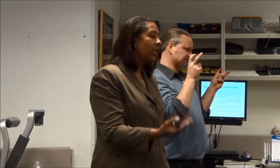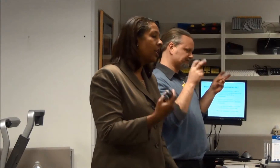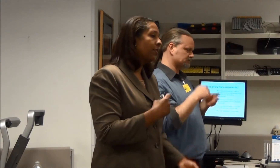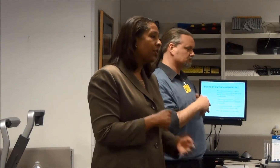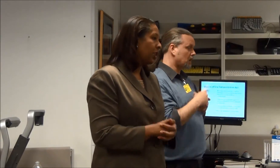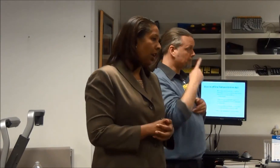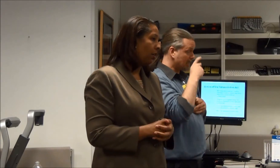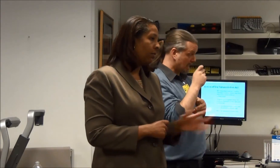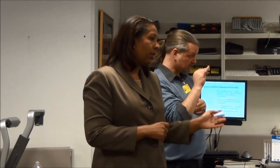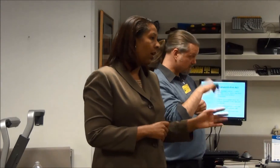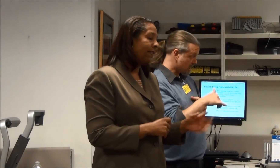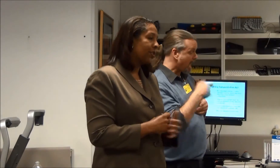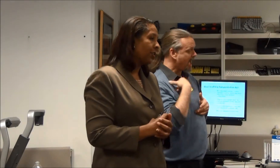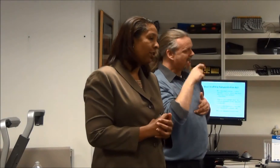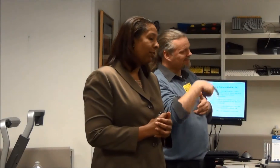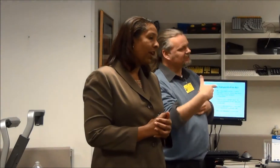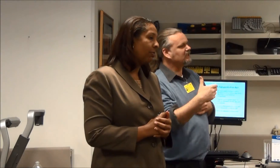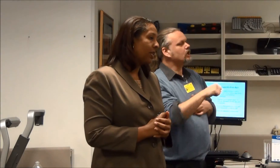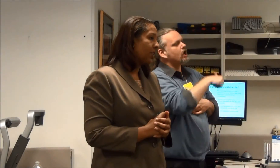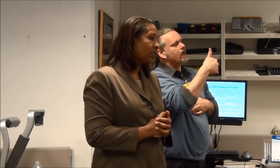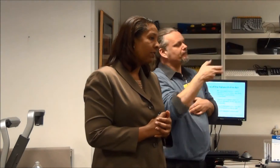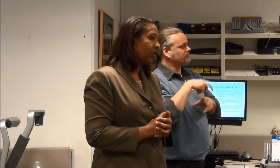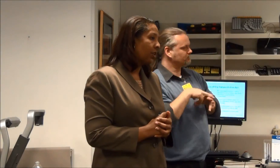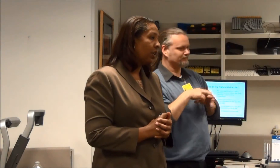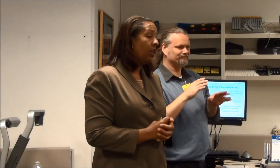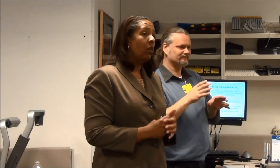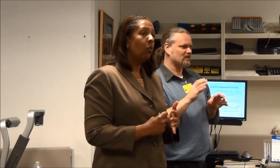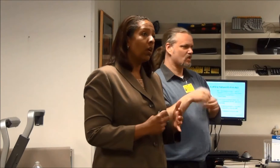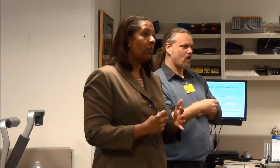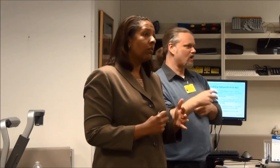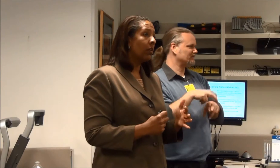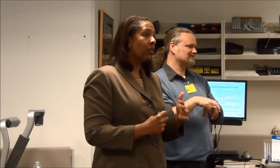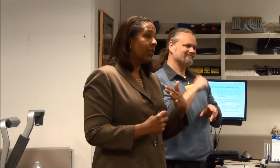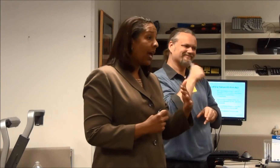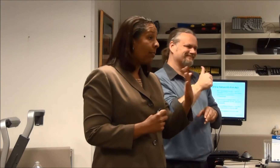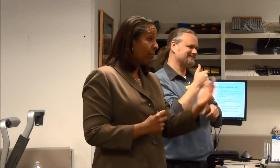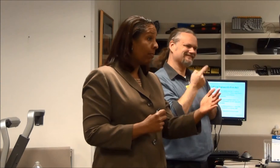I need a chair, the office chair that you provided me is not sufficient.